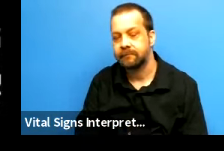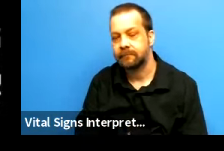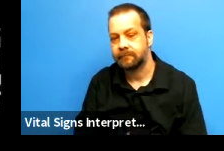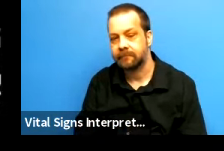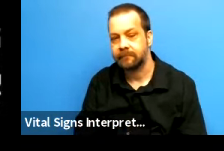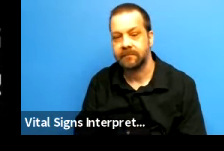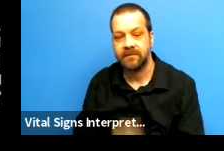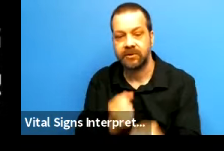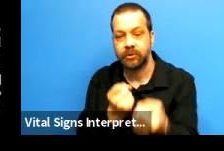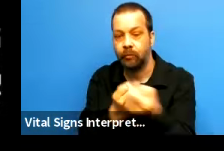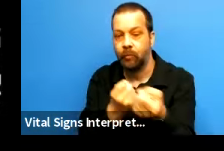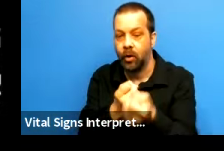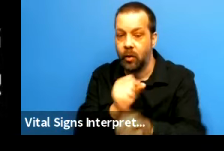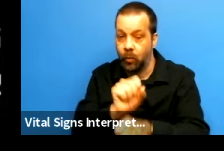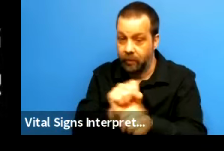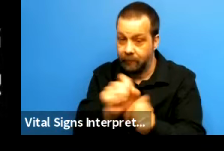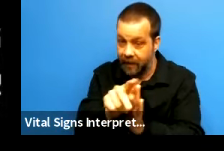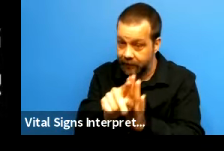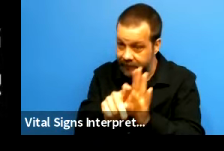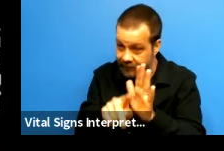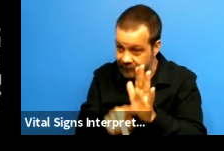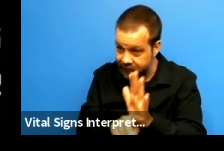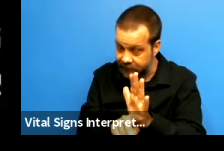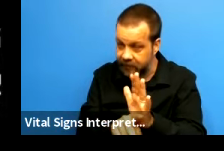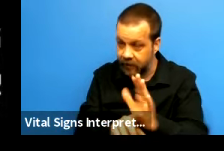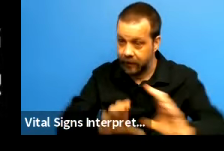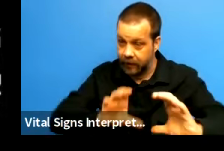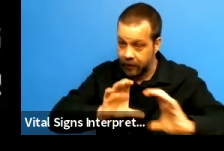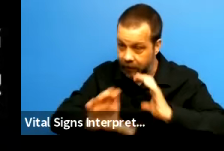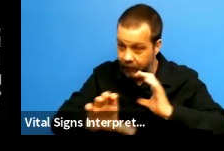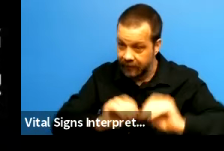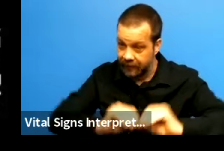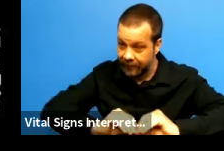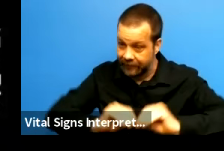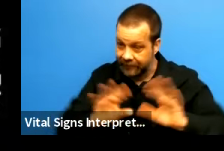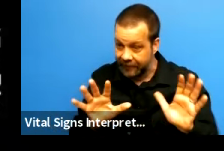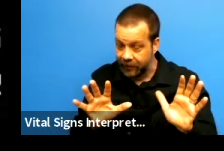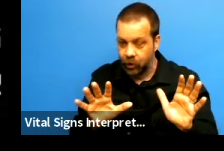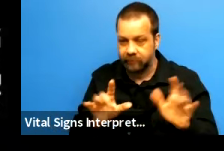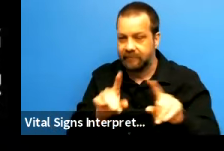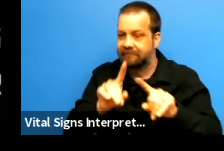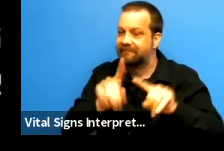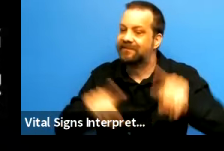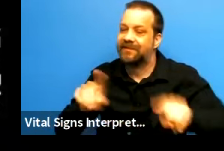clearly via multiple ways.